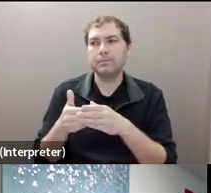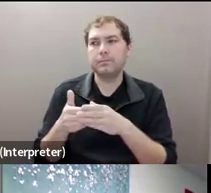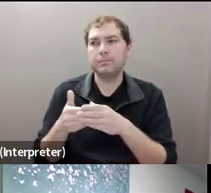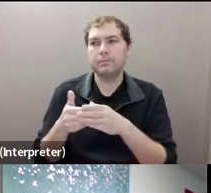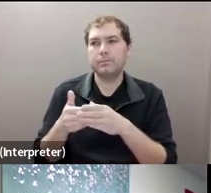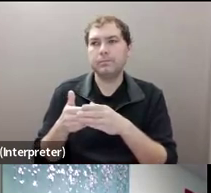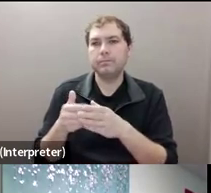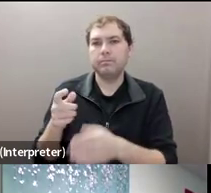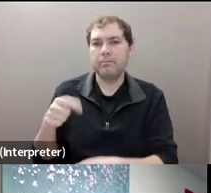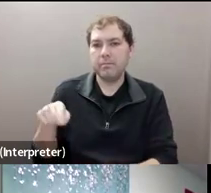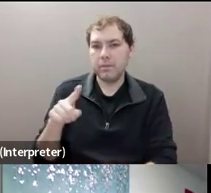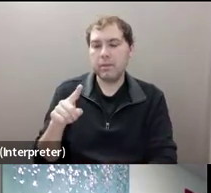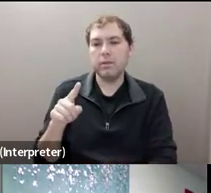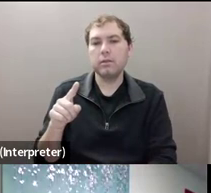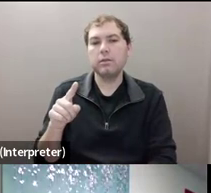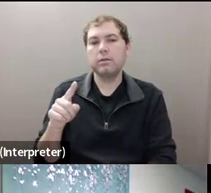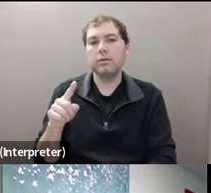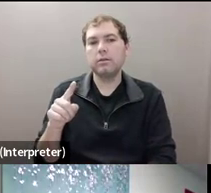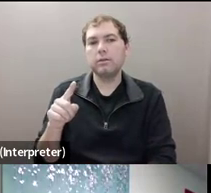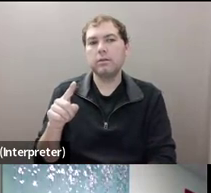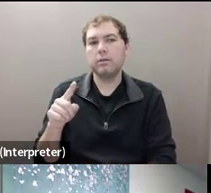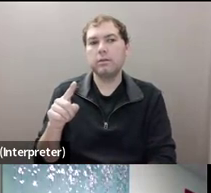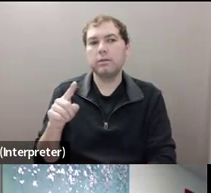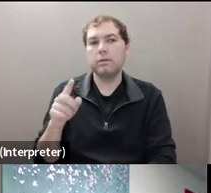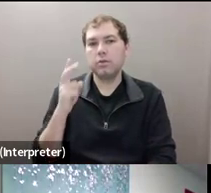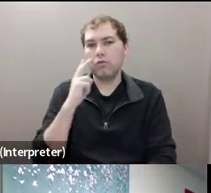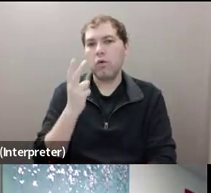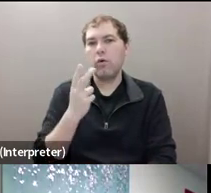17036717673: saw 17036717673: some violations of the a